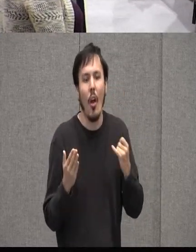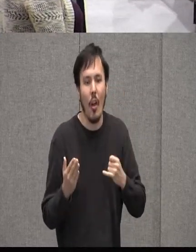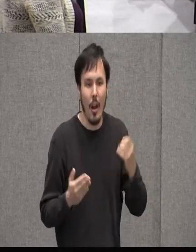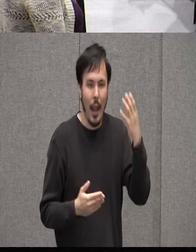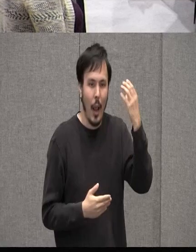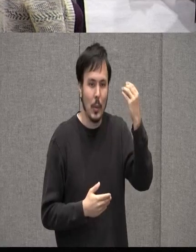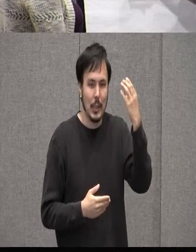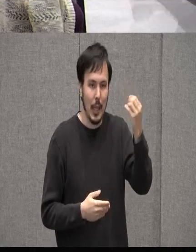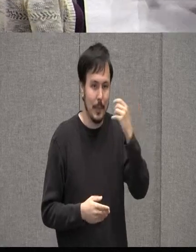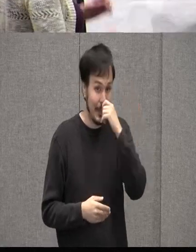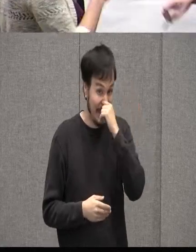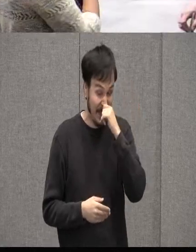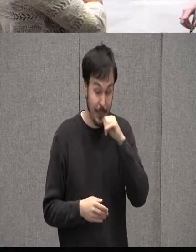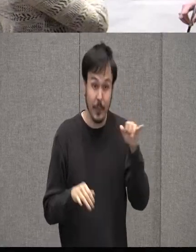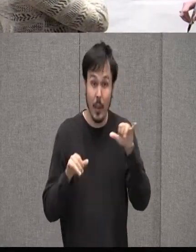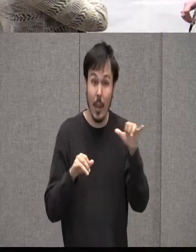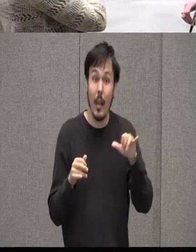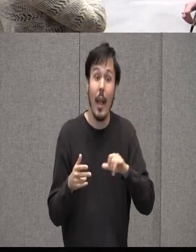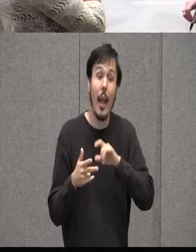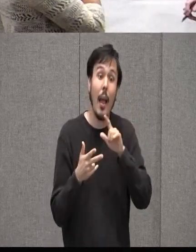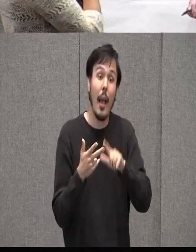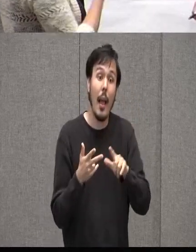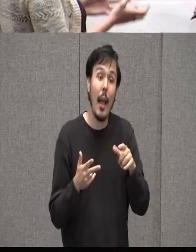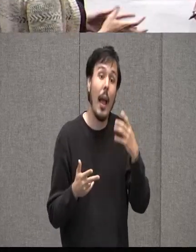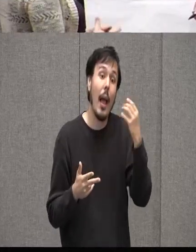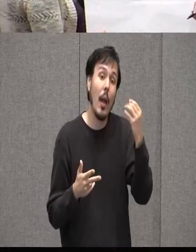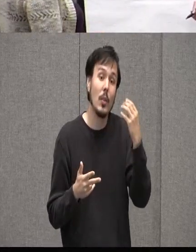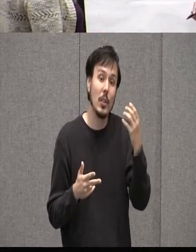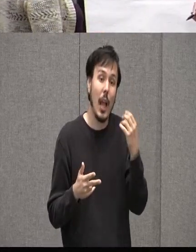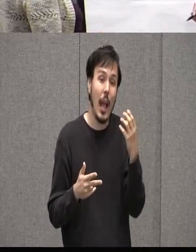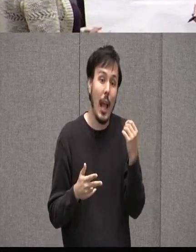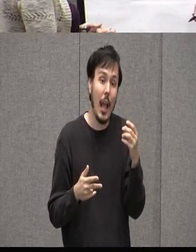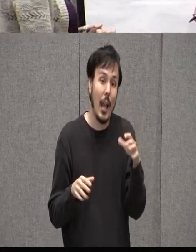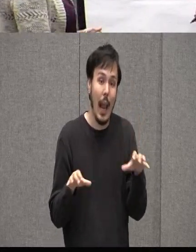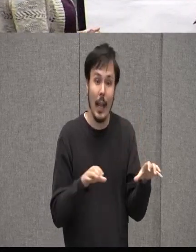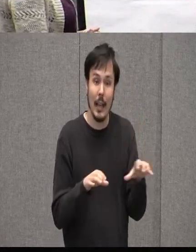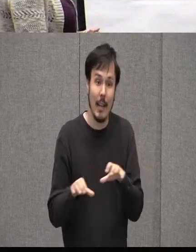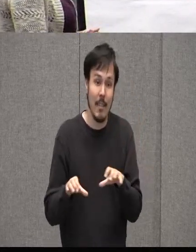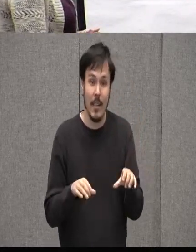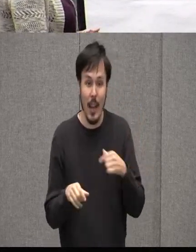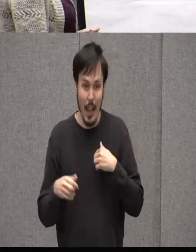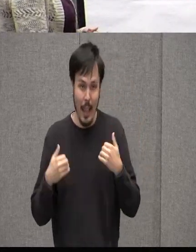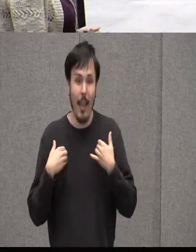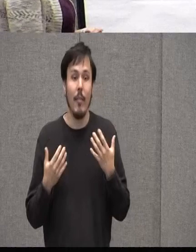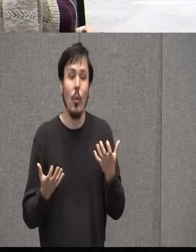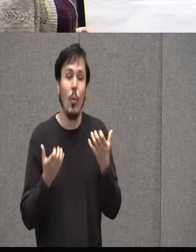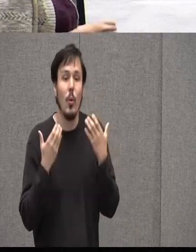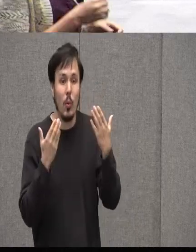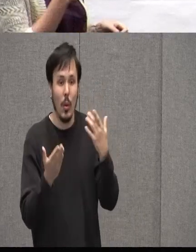and I also have another outside little mini activity that I would like to talk about. I would love to hear about it.